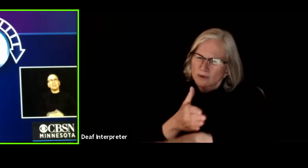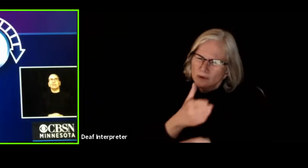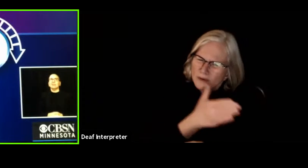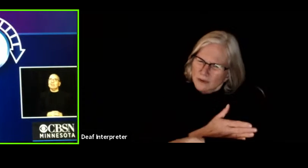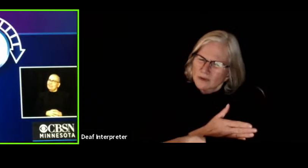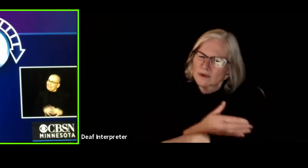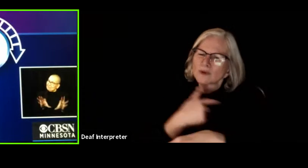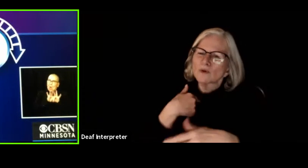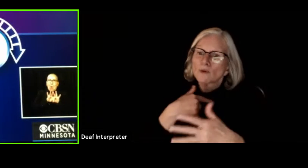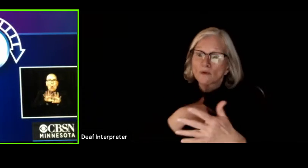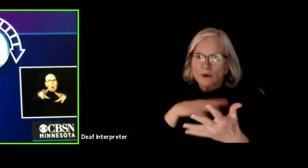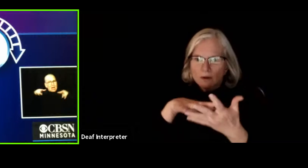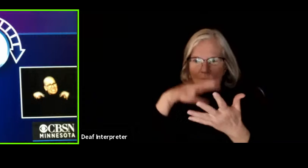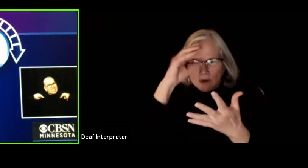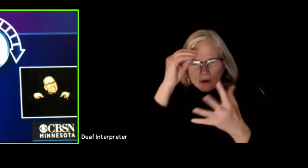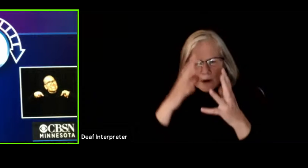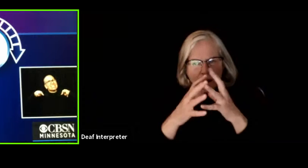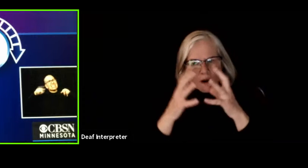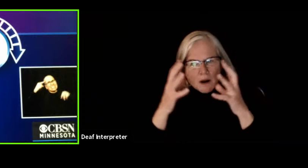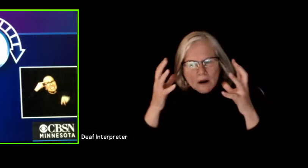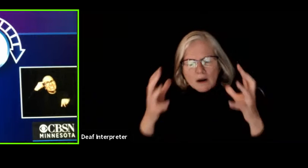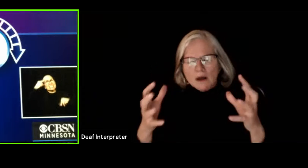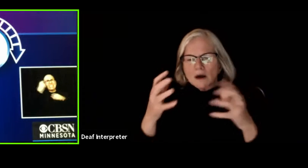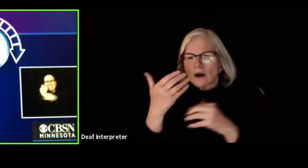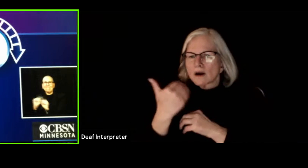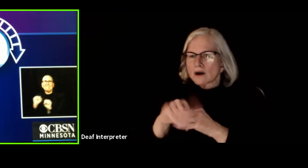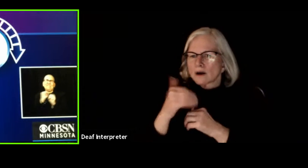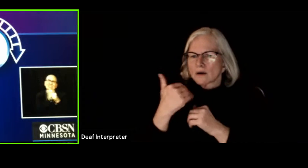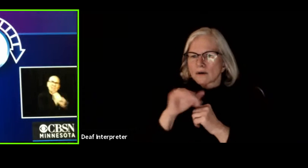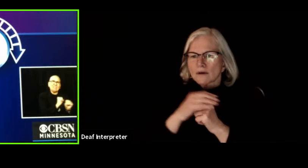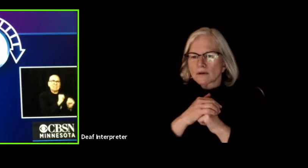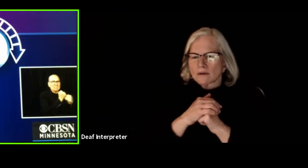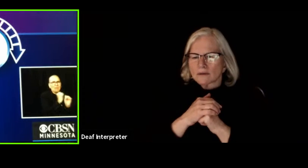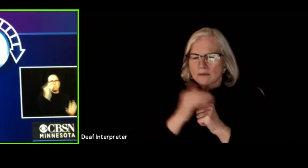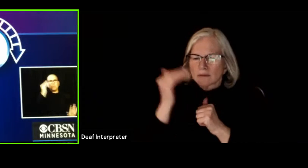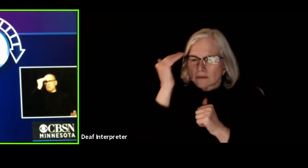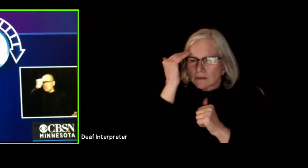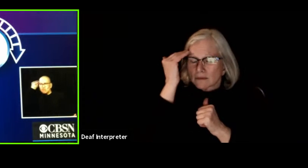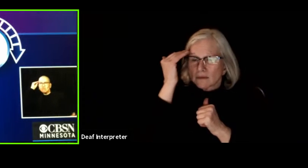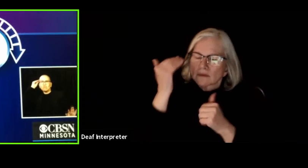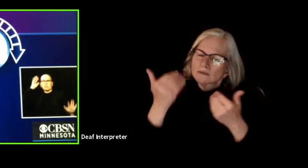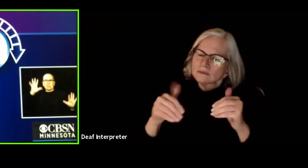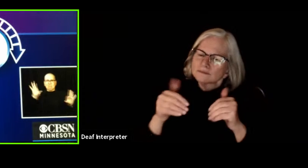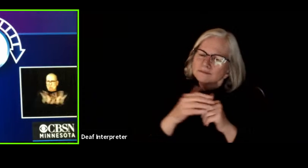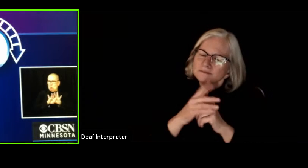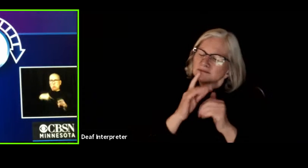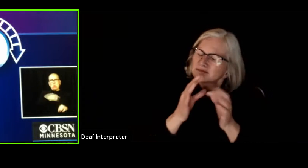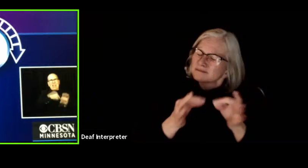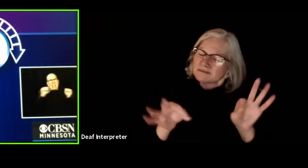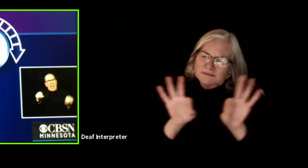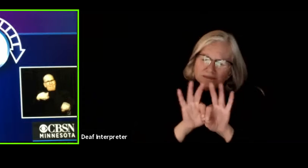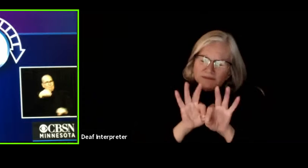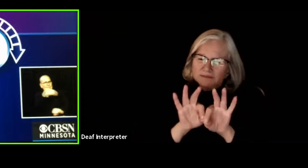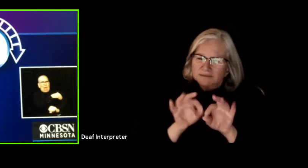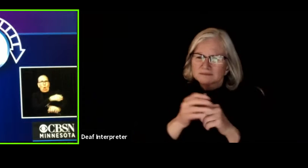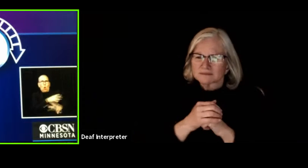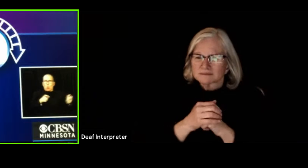I WOULD SAY IS IT'S AGAIN, KNOWLEDGE IS POWER. NOT TO BE FEARFUL BUT TO BE THOUGHTFUL ABOUT THIS.